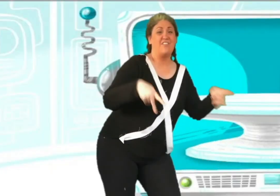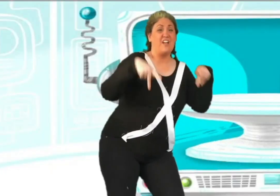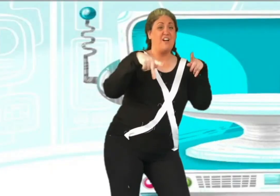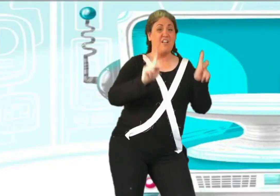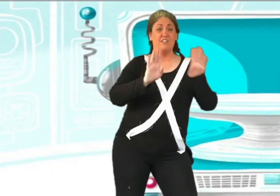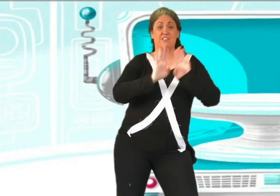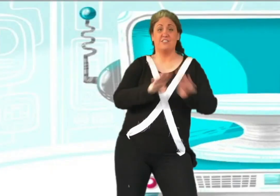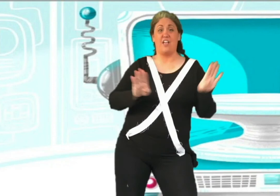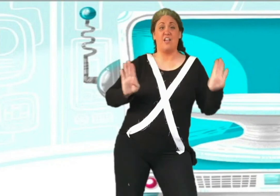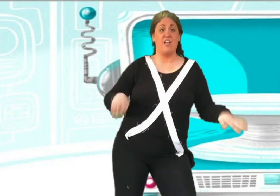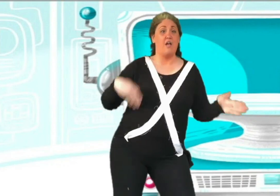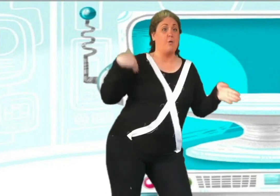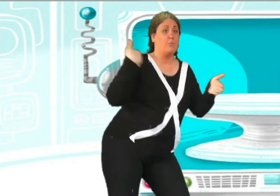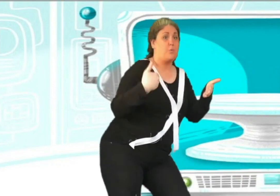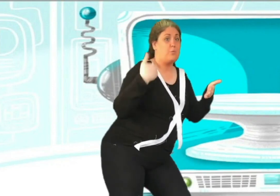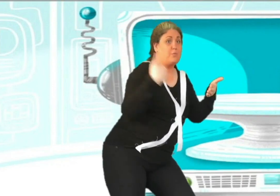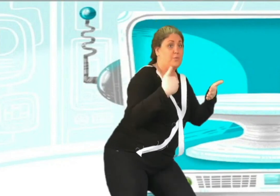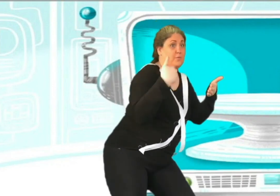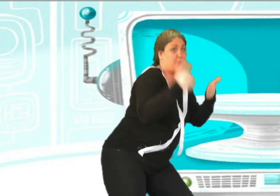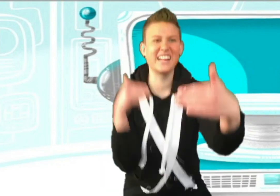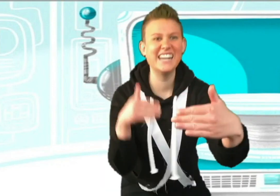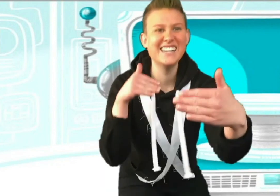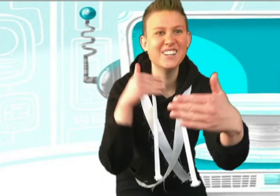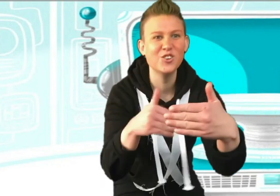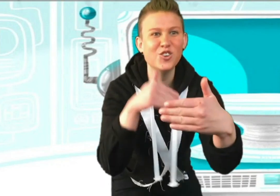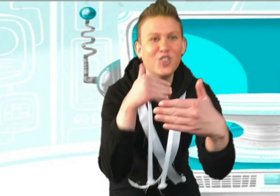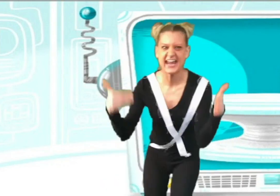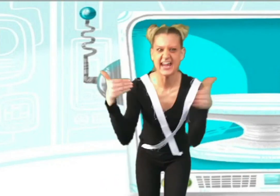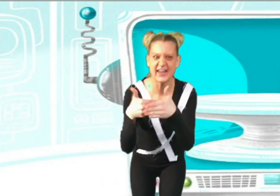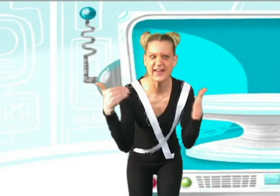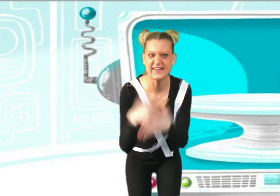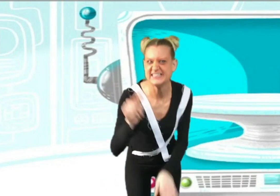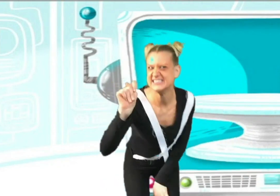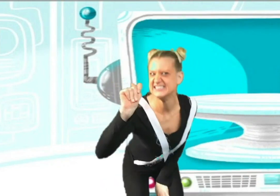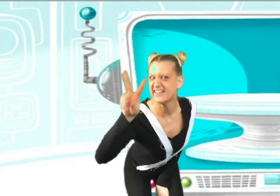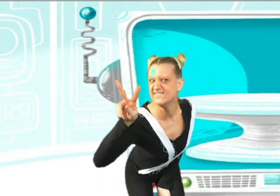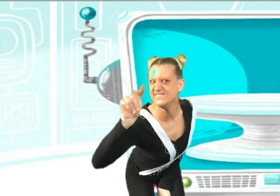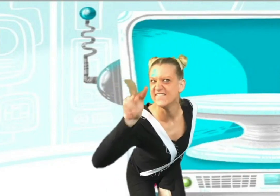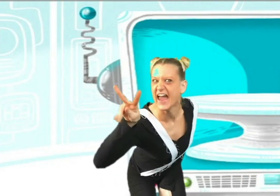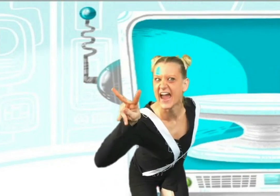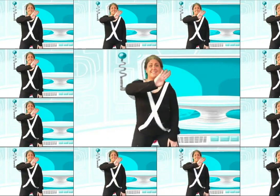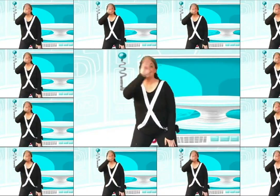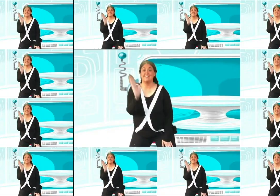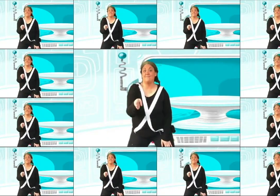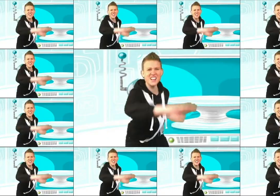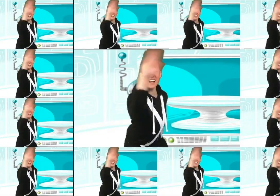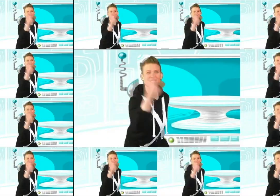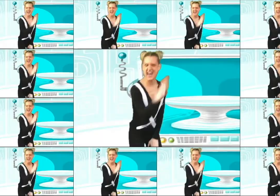Them near your television set —